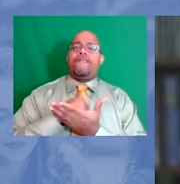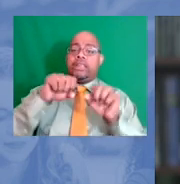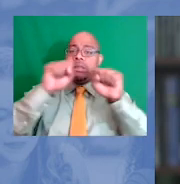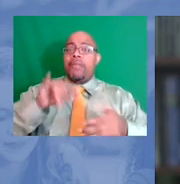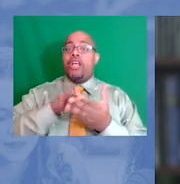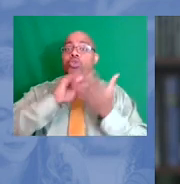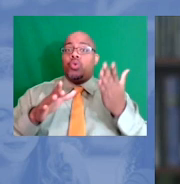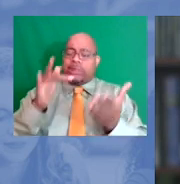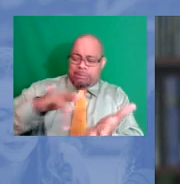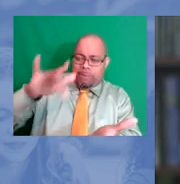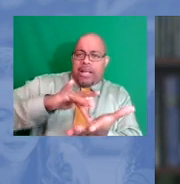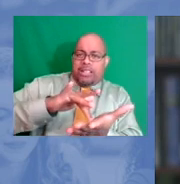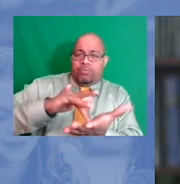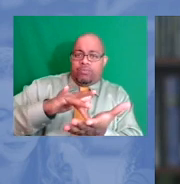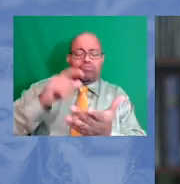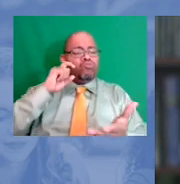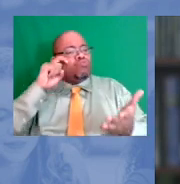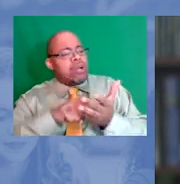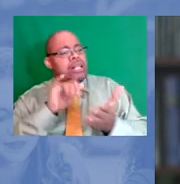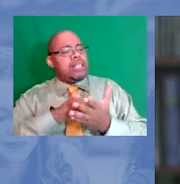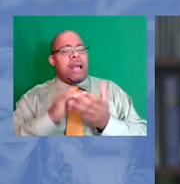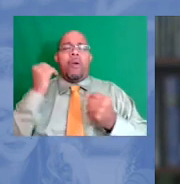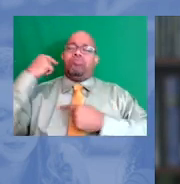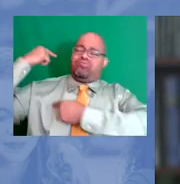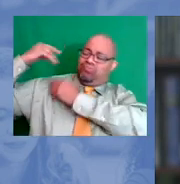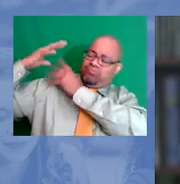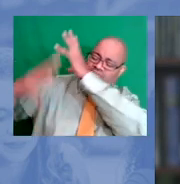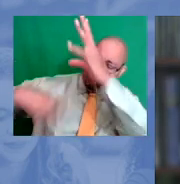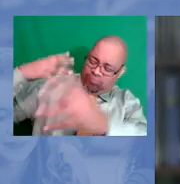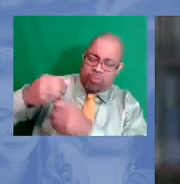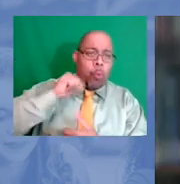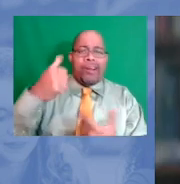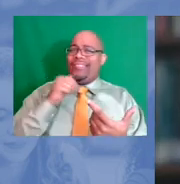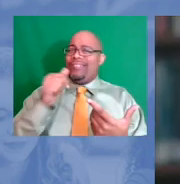WHILE RECOGNIZING THAT FOR FAR TOO LONG WE HAVEN'T LIVED UP TO THAT PROMISE.